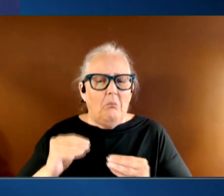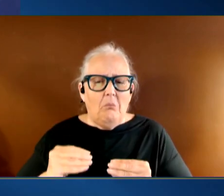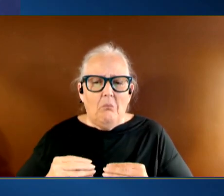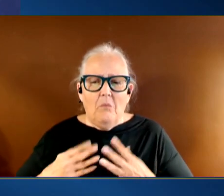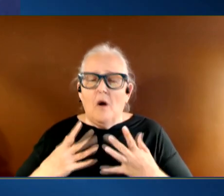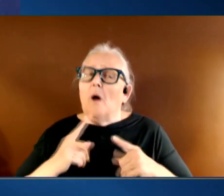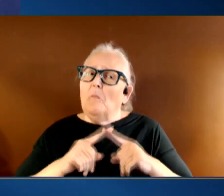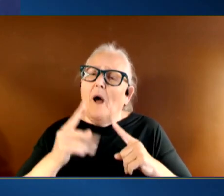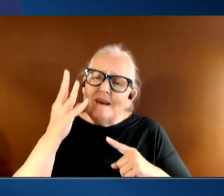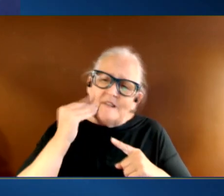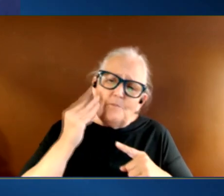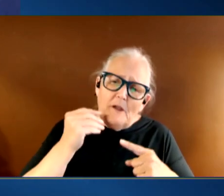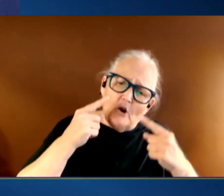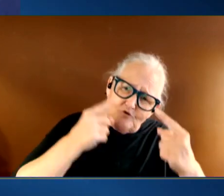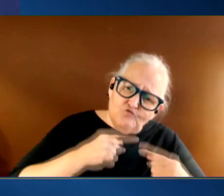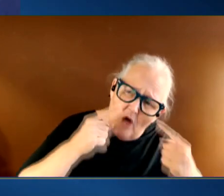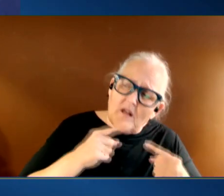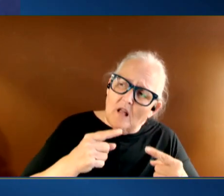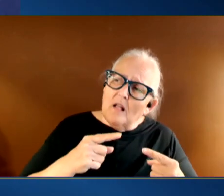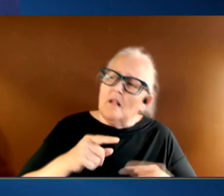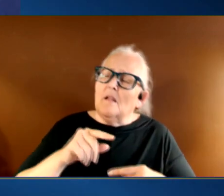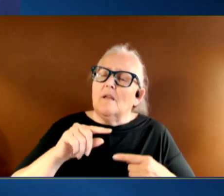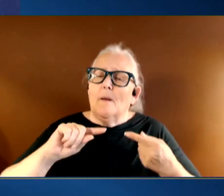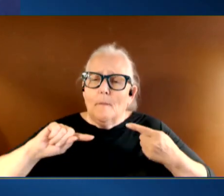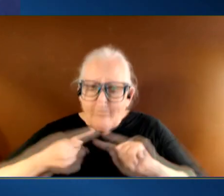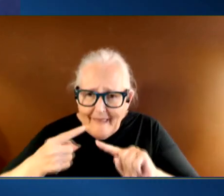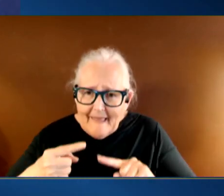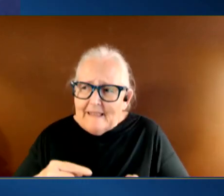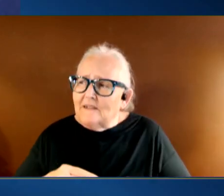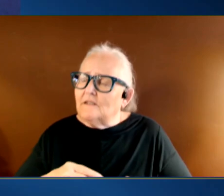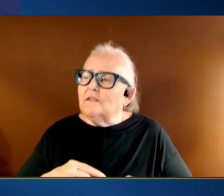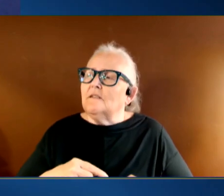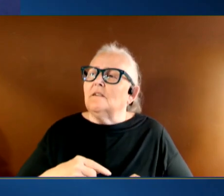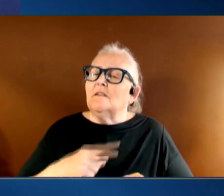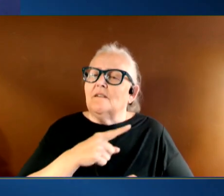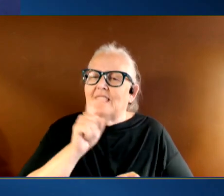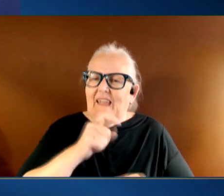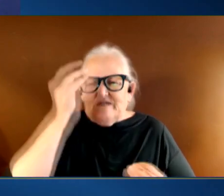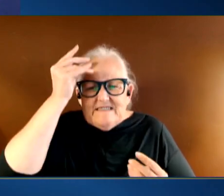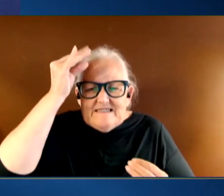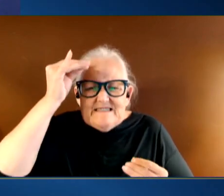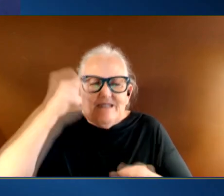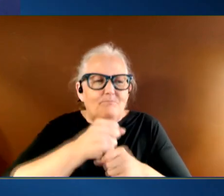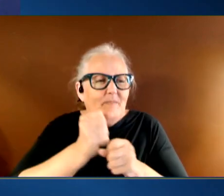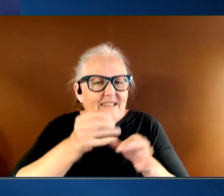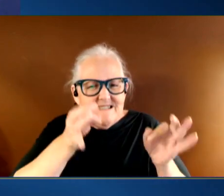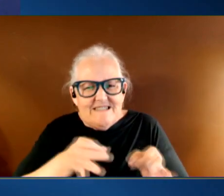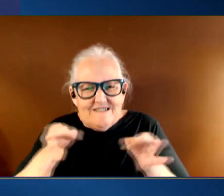pain and the decisions that people were having to make -- warriors were having